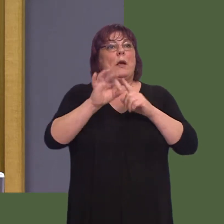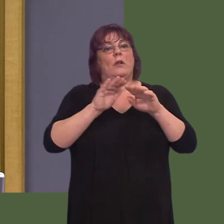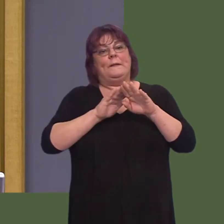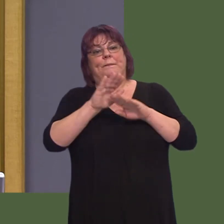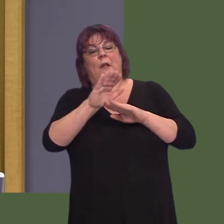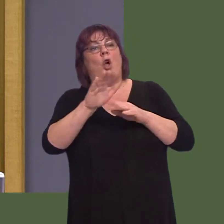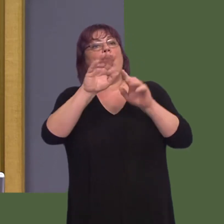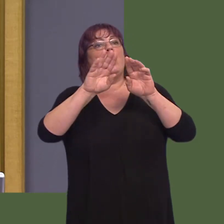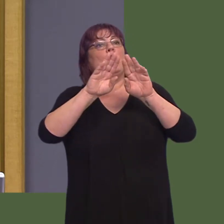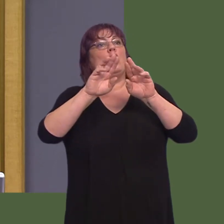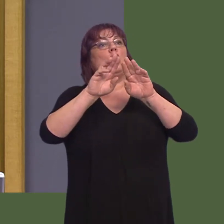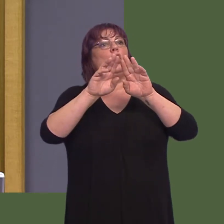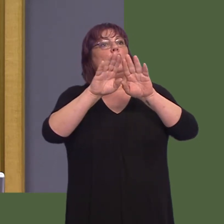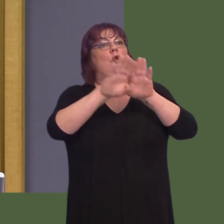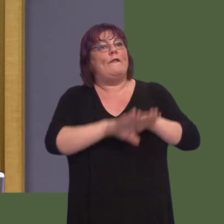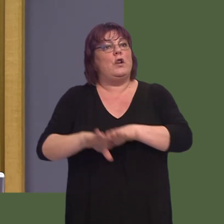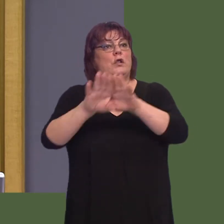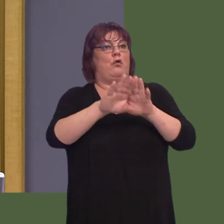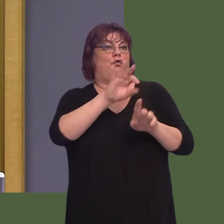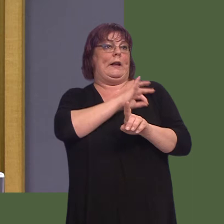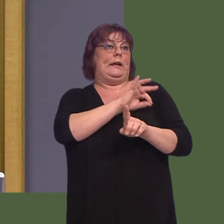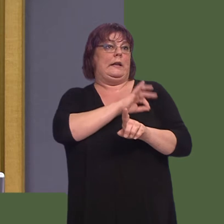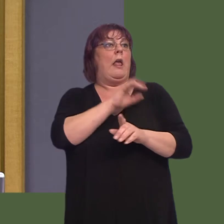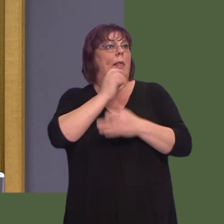credit, which is going to happen in Powys in June.